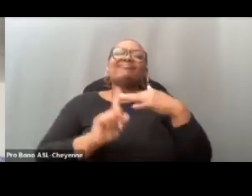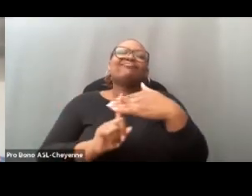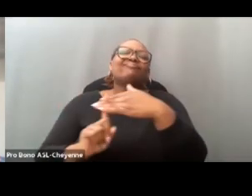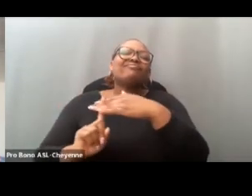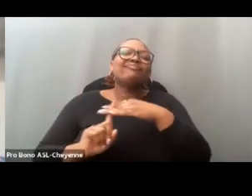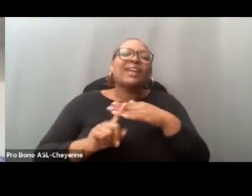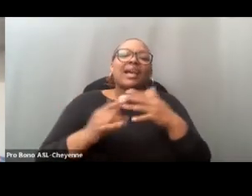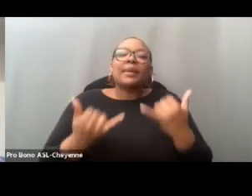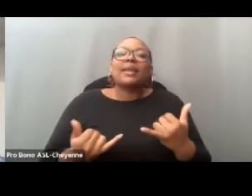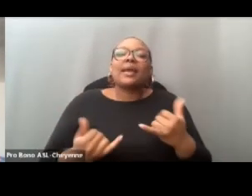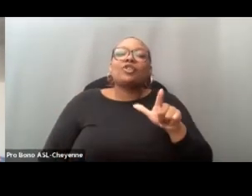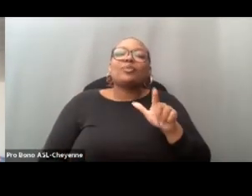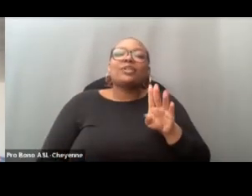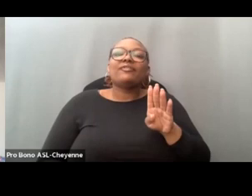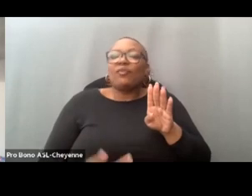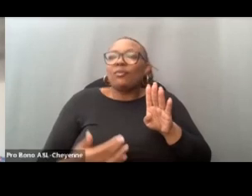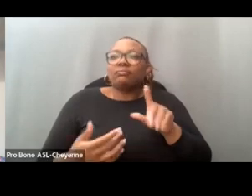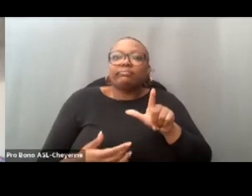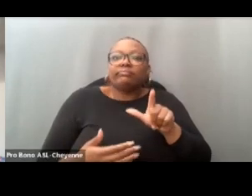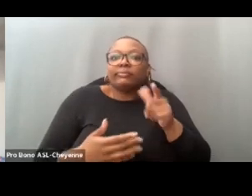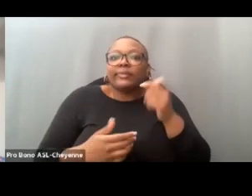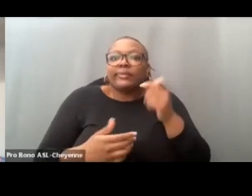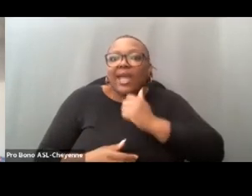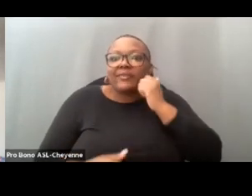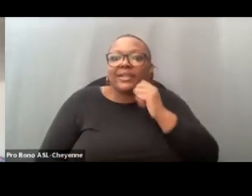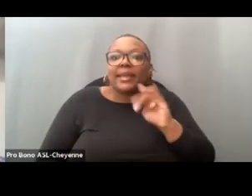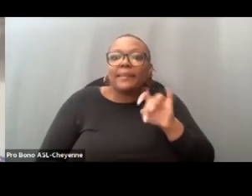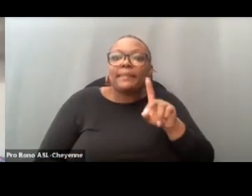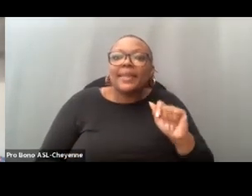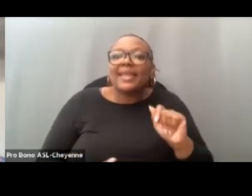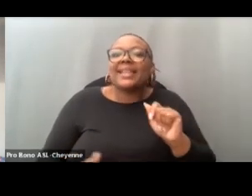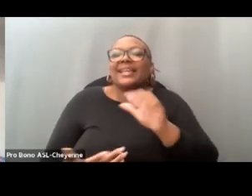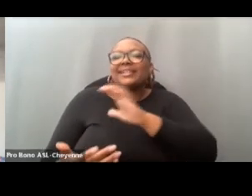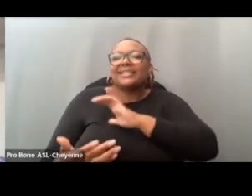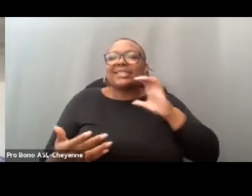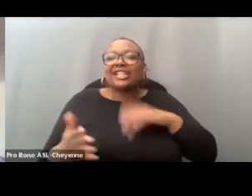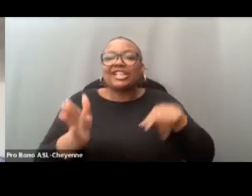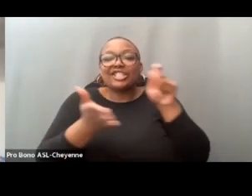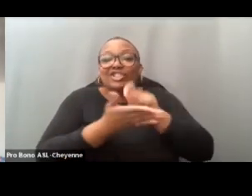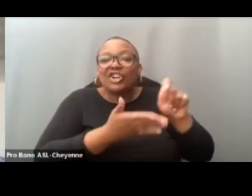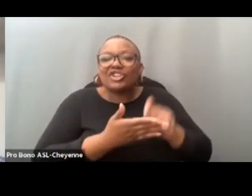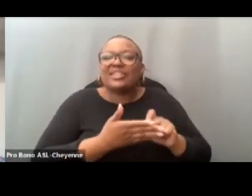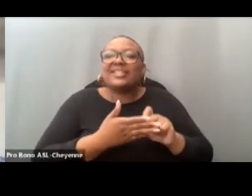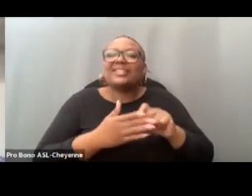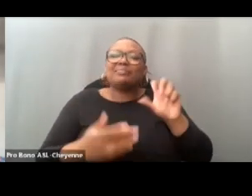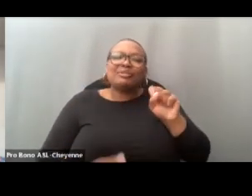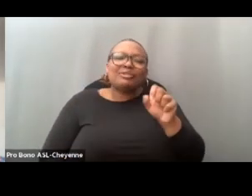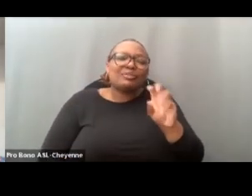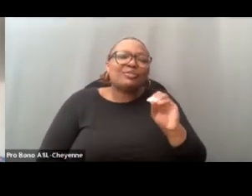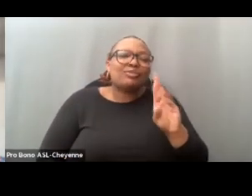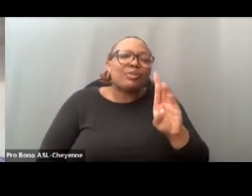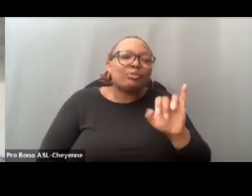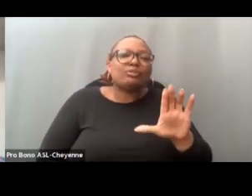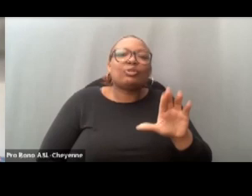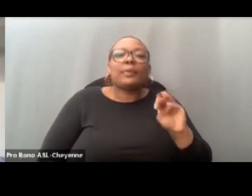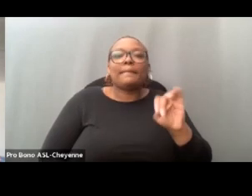24/7 media, as you all know, citizen journalism, social media, you know, you have to be consistent,